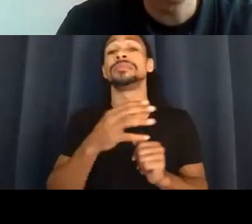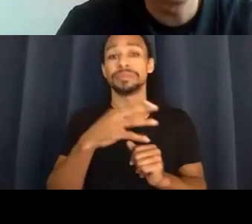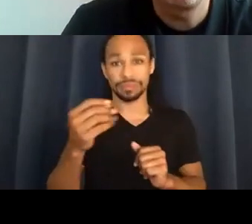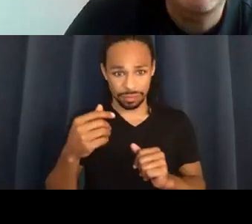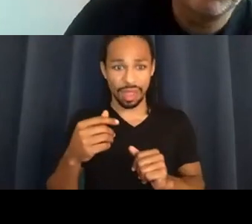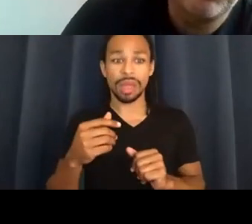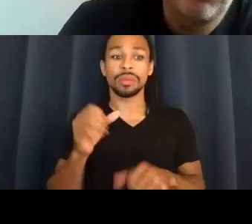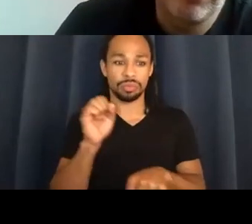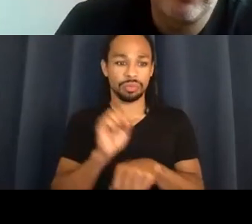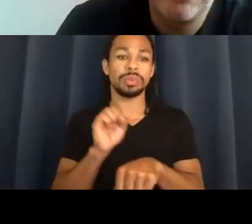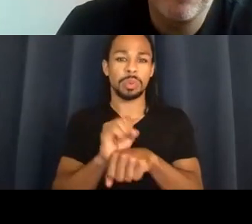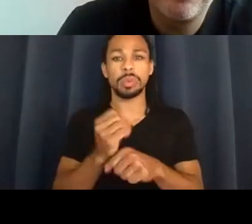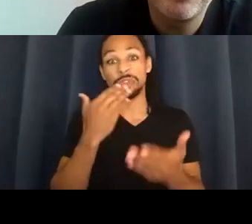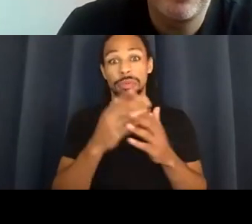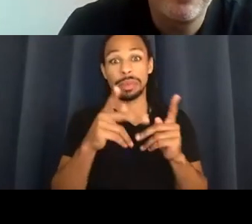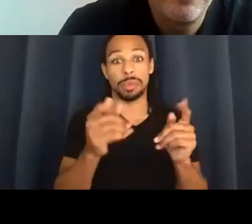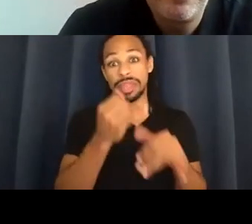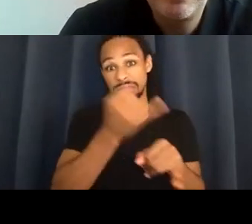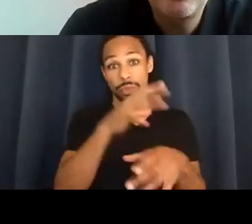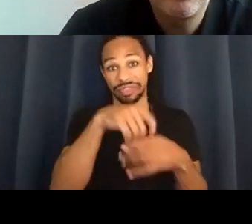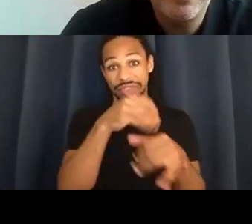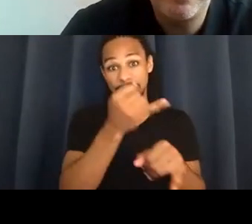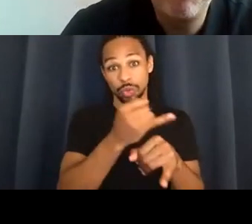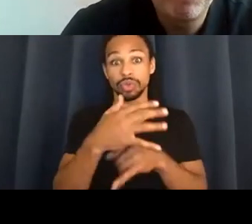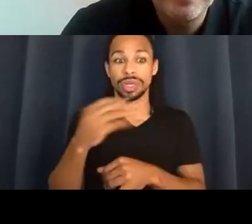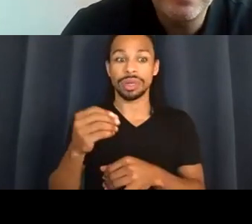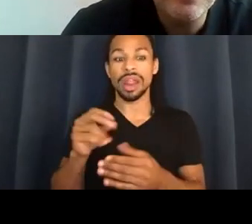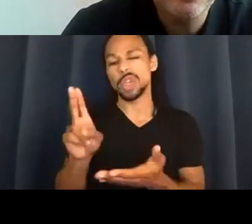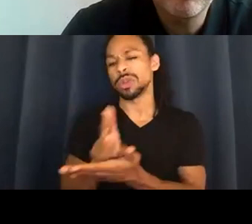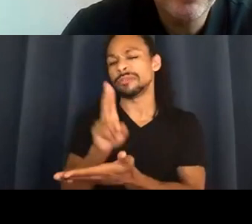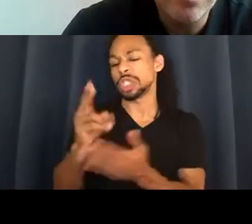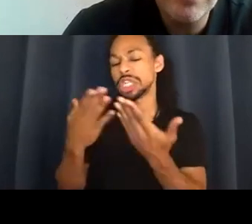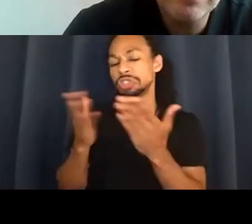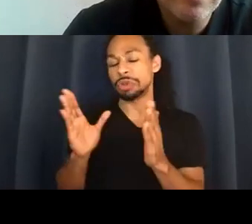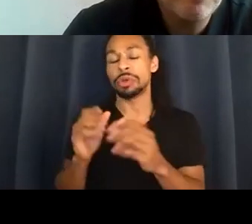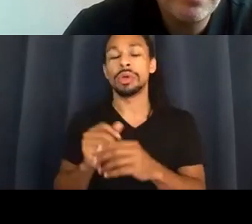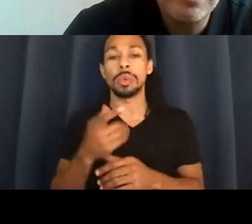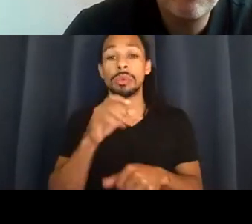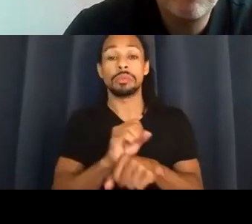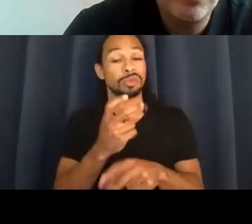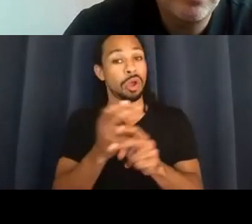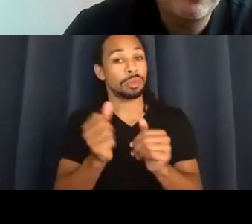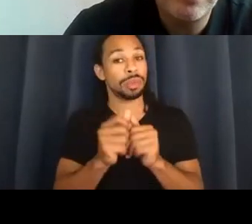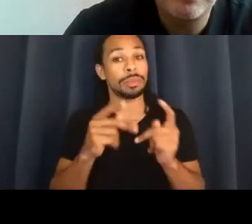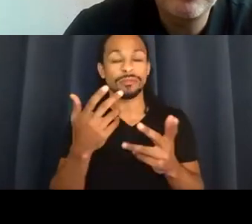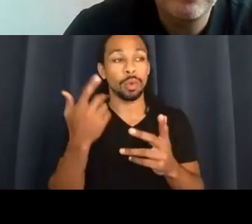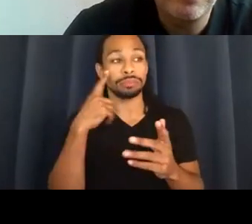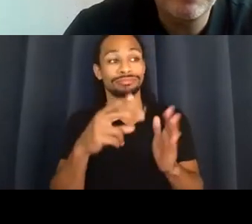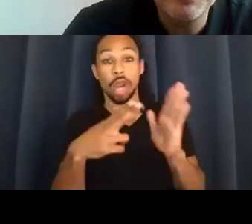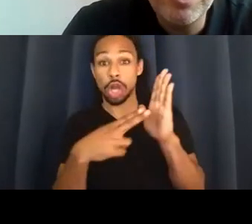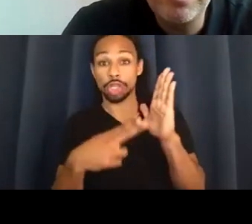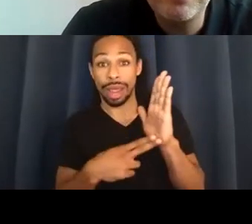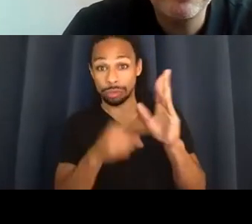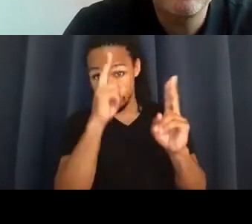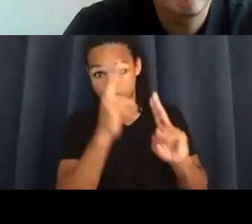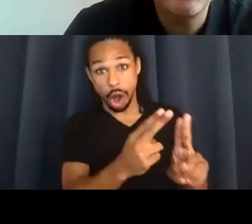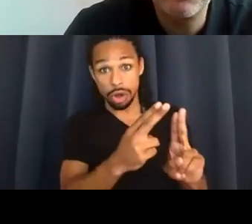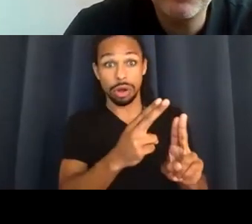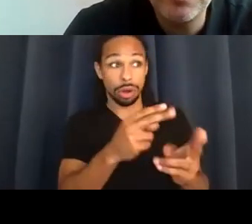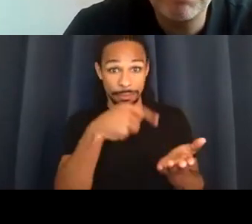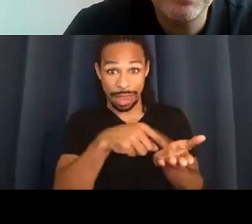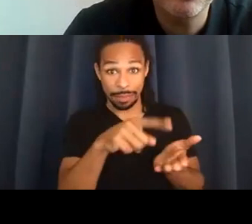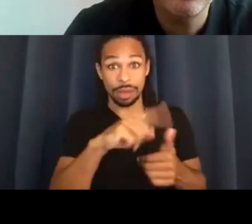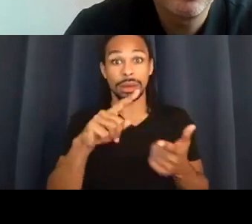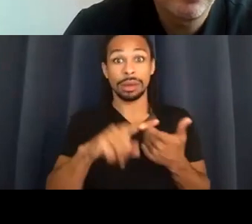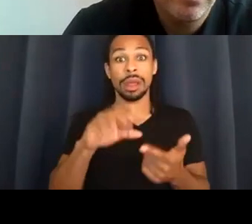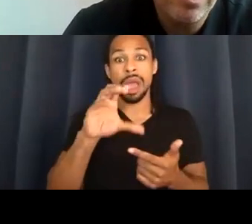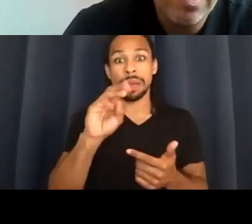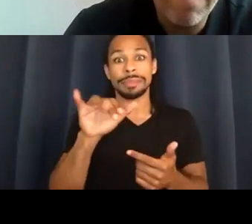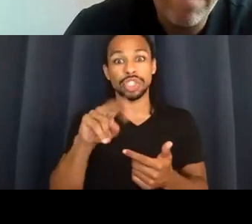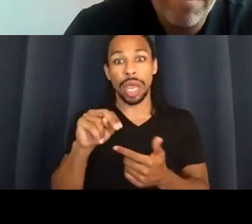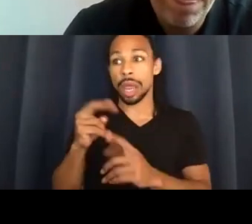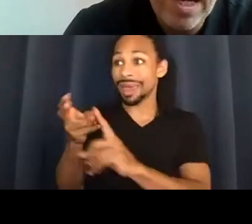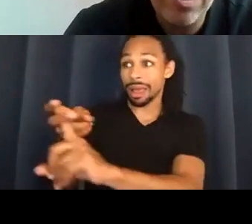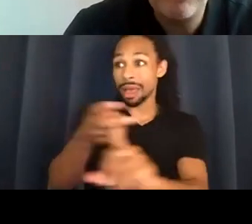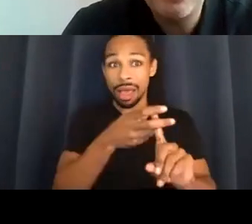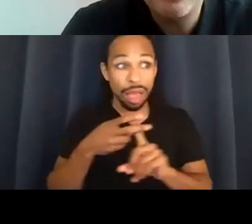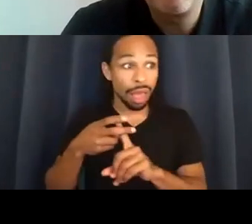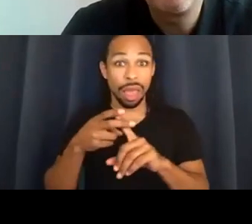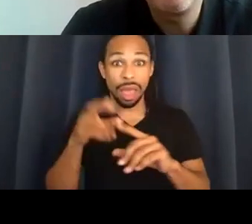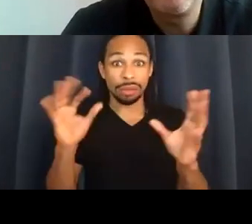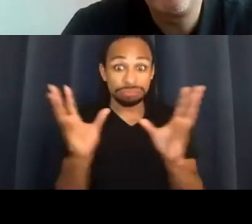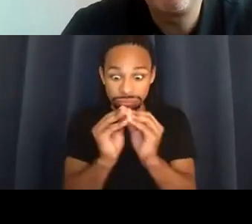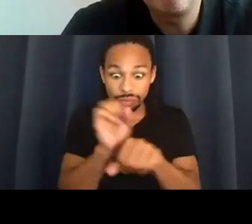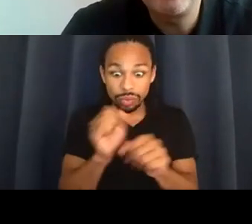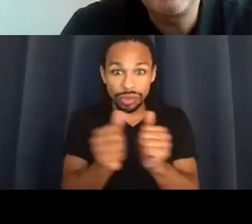are able to work really hard, and make sure not only commission got paid out but fellowships